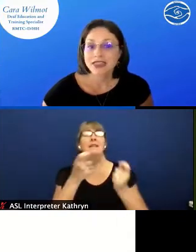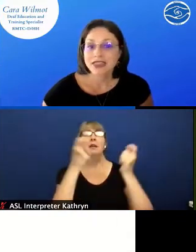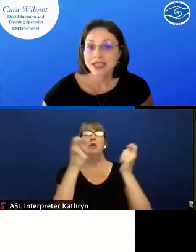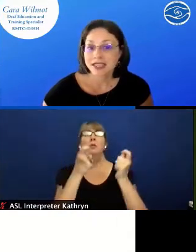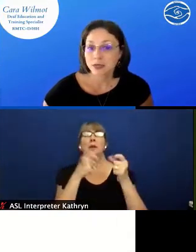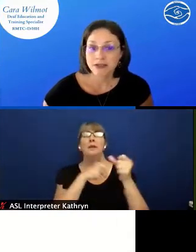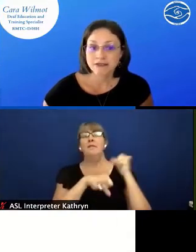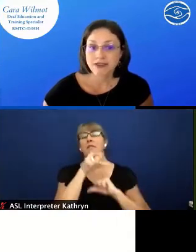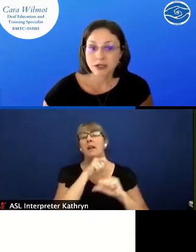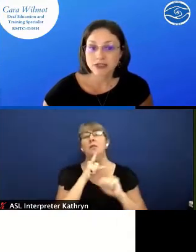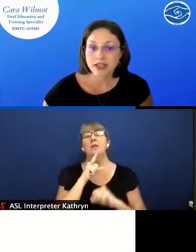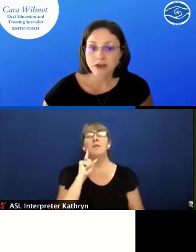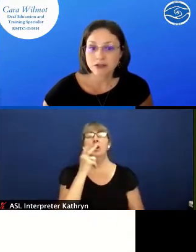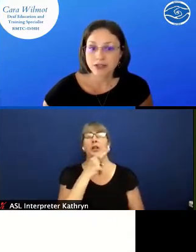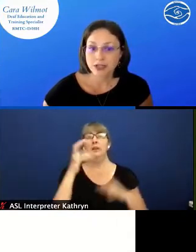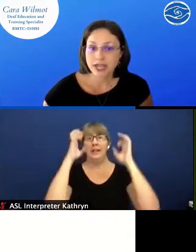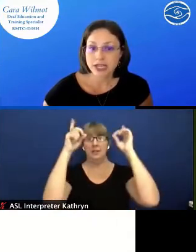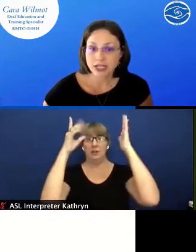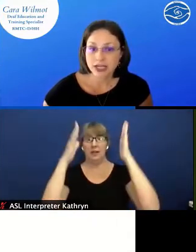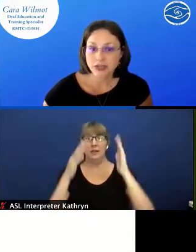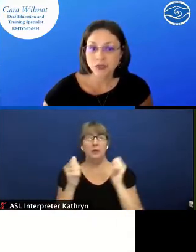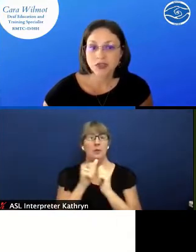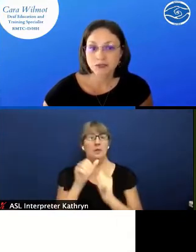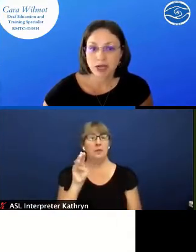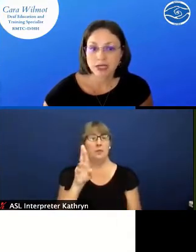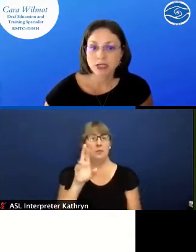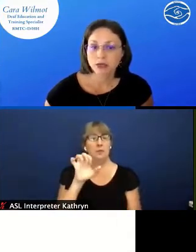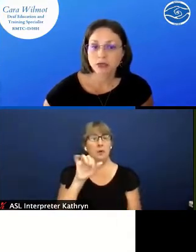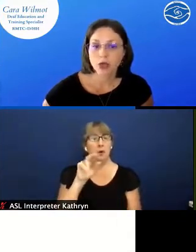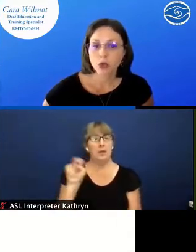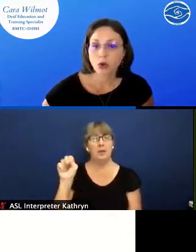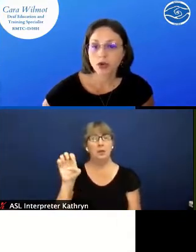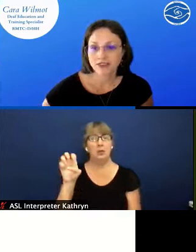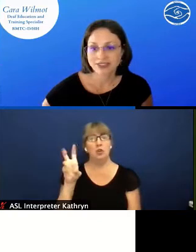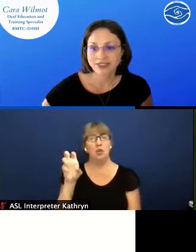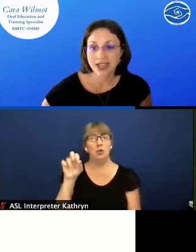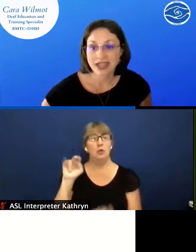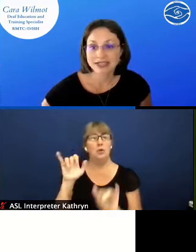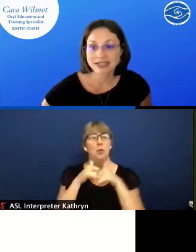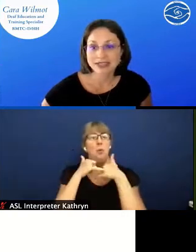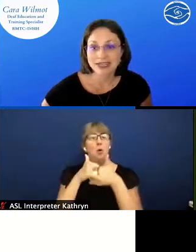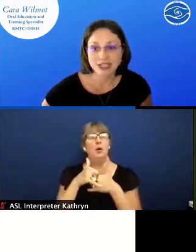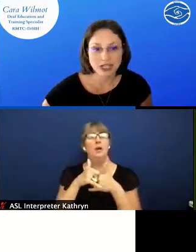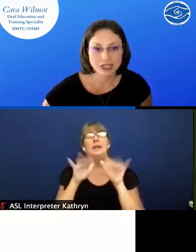They celebrate fellow deaf or hard of hearing, educators with the Brian Newton Award of Excellence in Education.